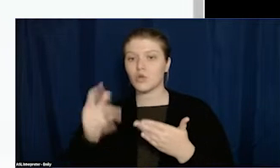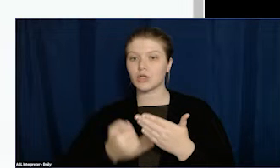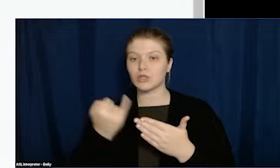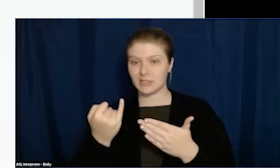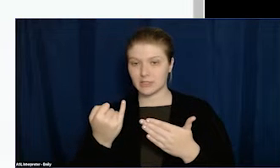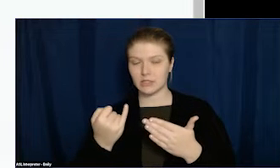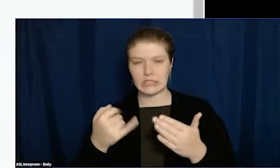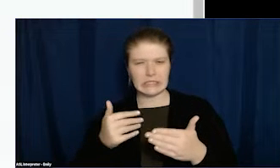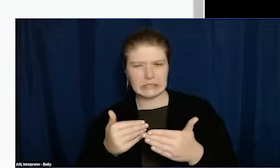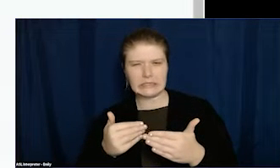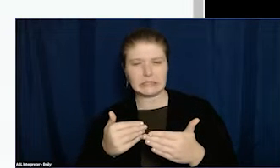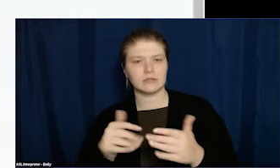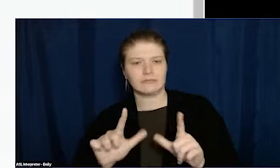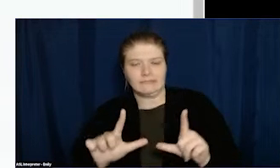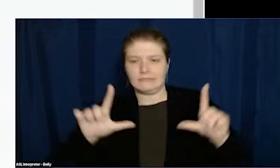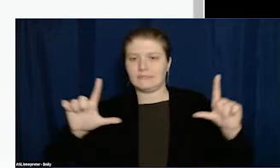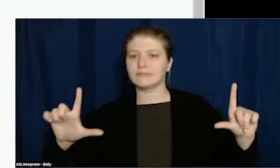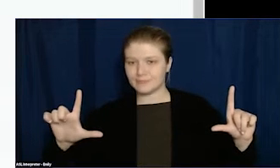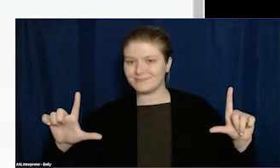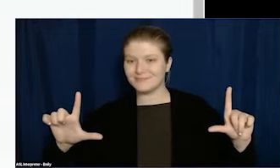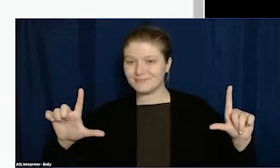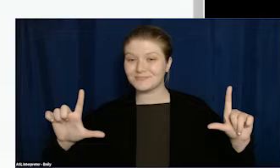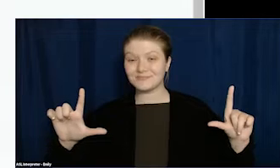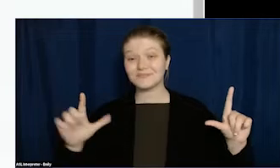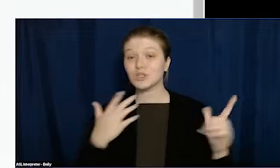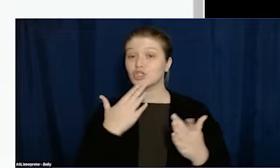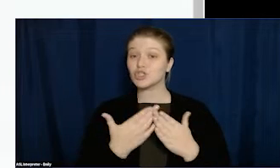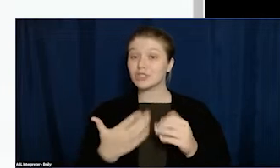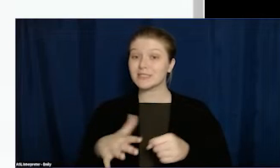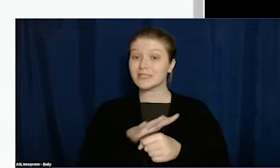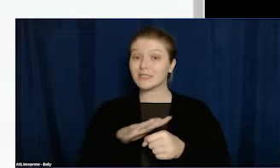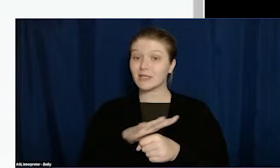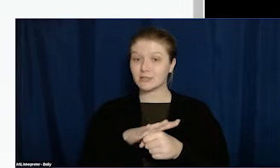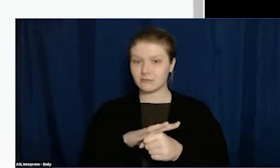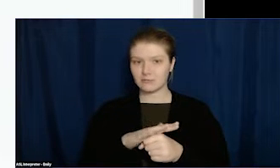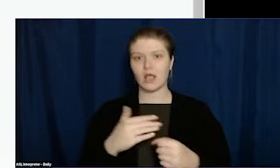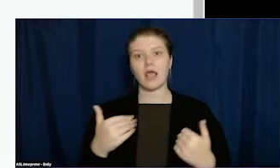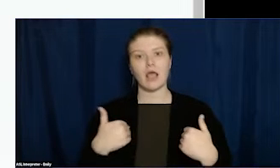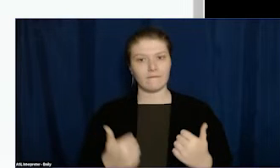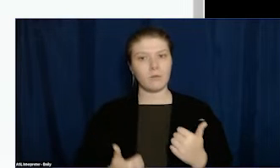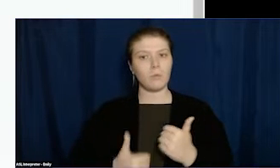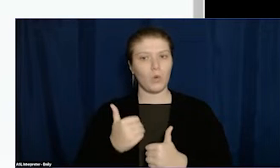So Project Description is a good section to go over because it has the most compliance checks compared to the other sections.